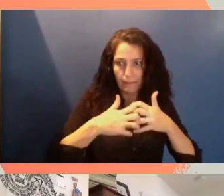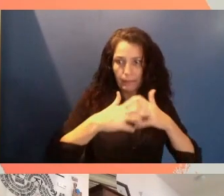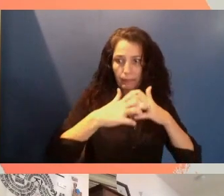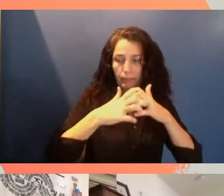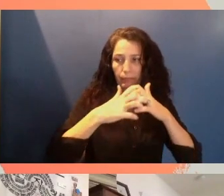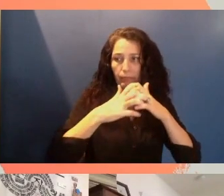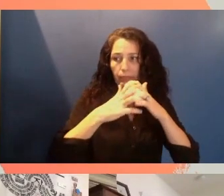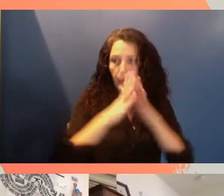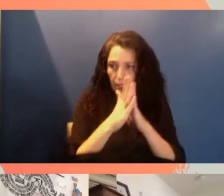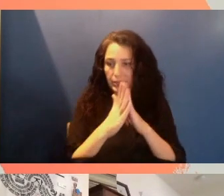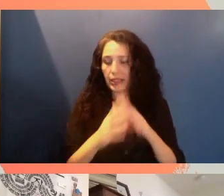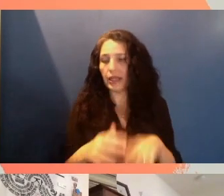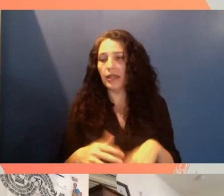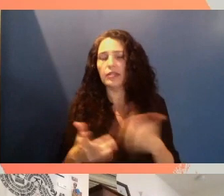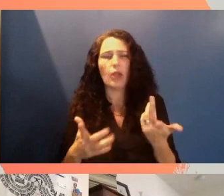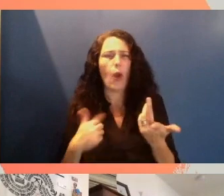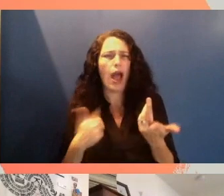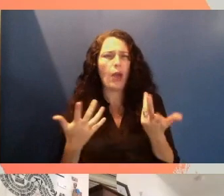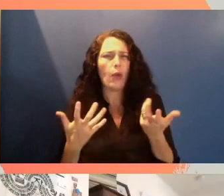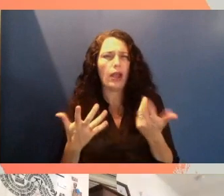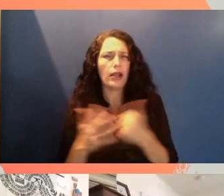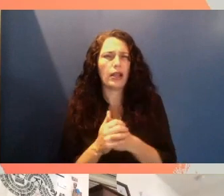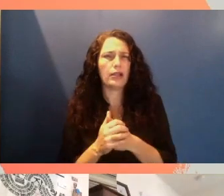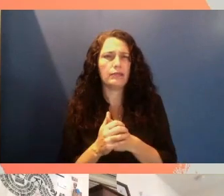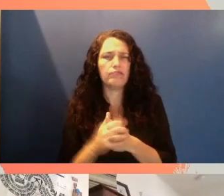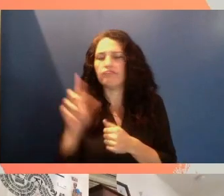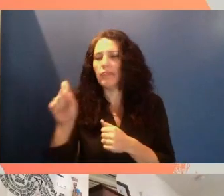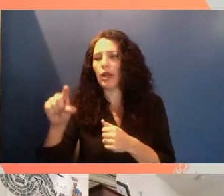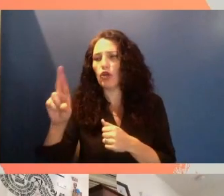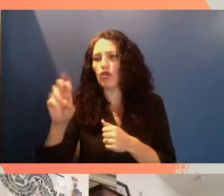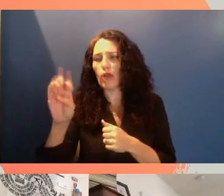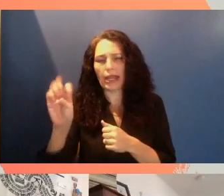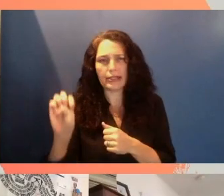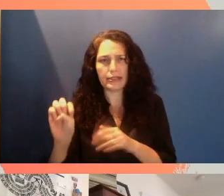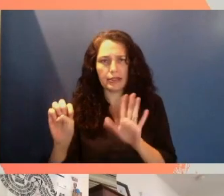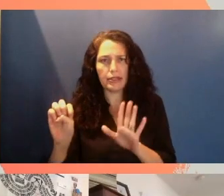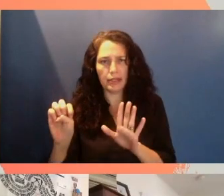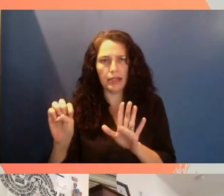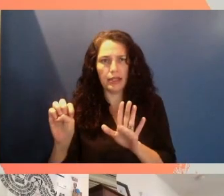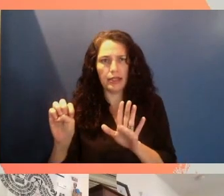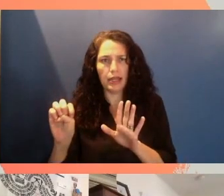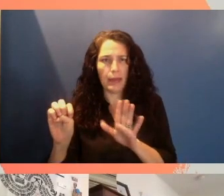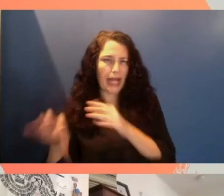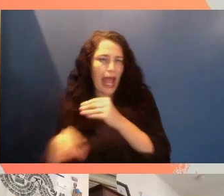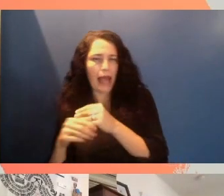I wanna, I mean, for Grace and Set, let me just add my other part of the question because I'm not sure how clear it was,